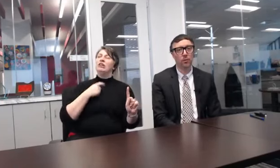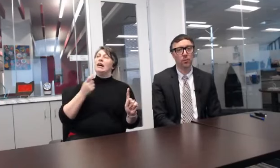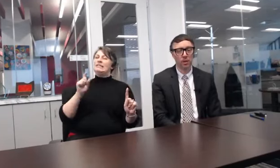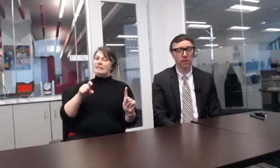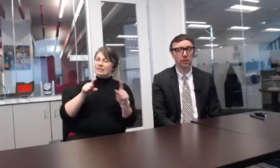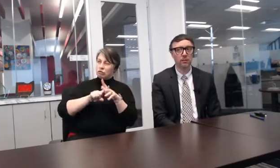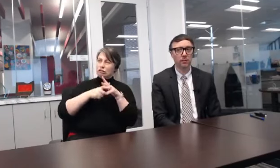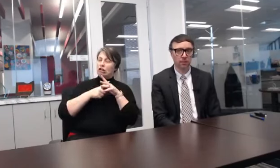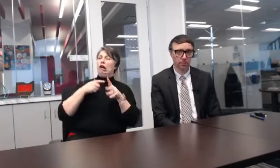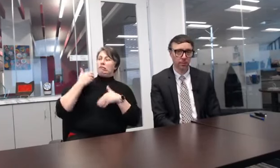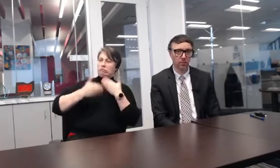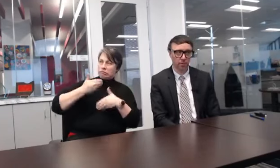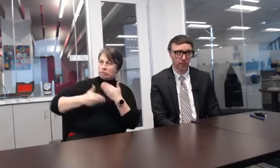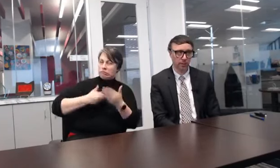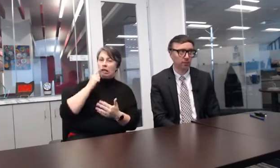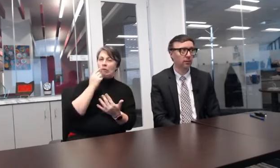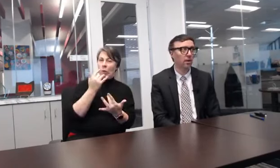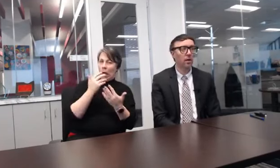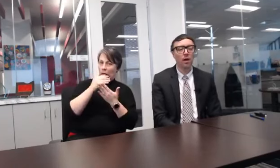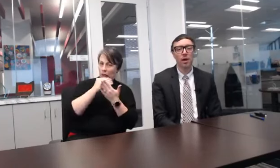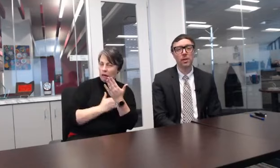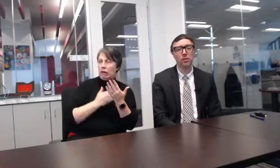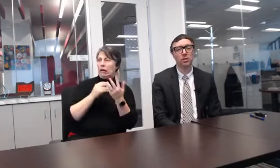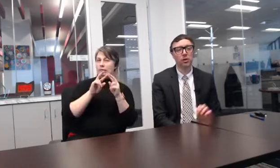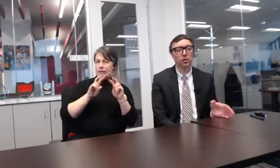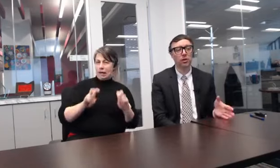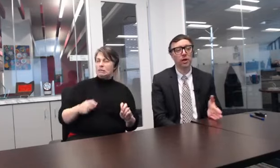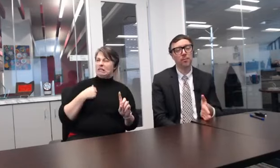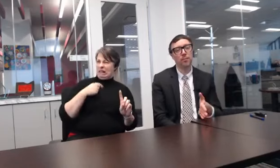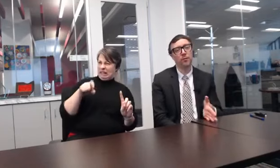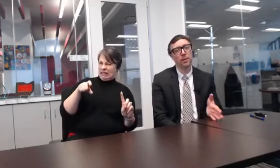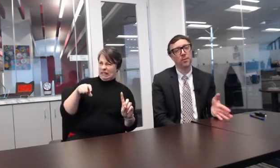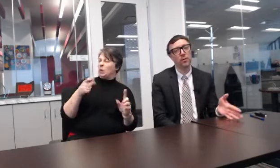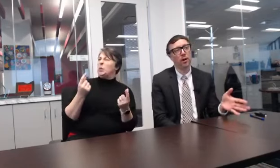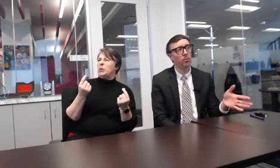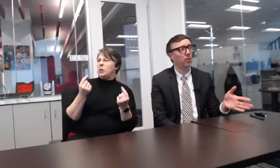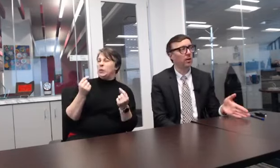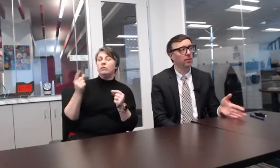"waiting list assessment process." I mentioned earlier that for people on waiting lists